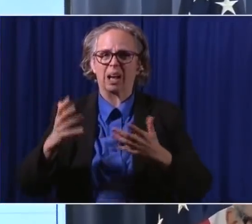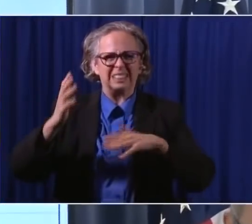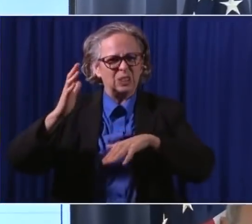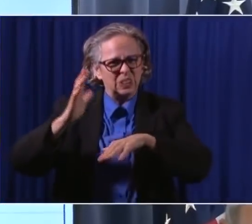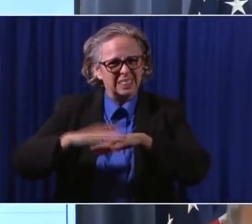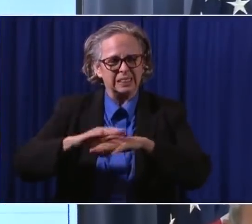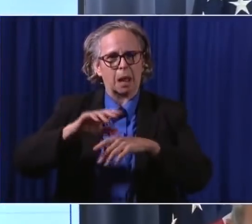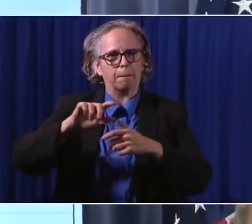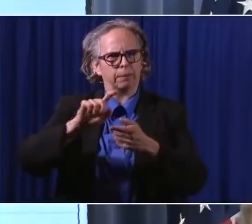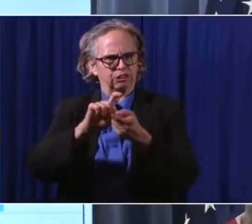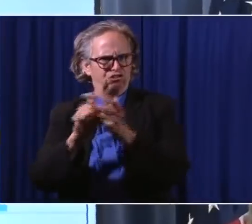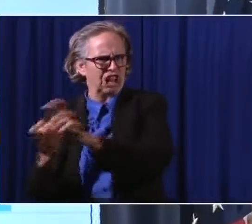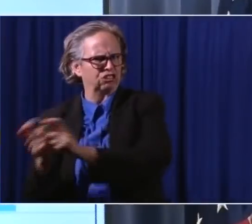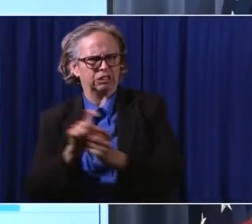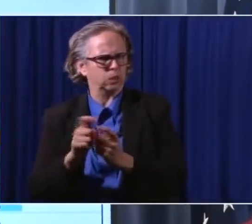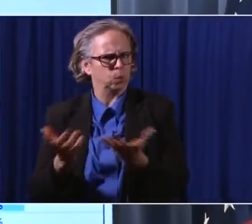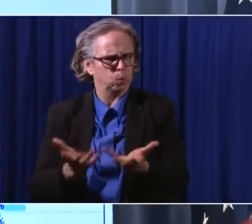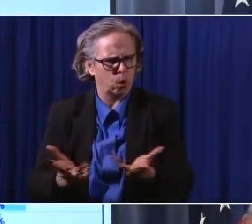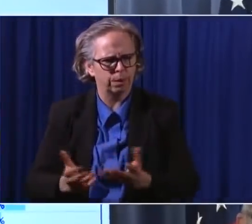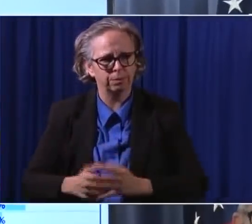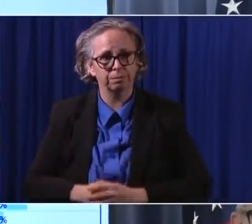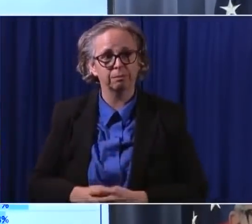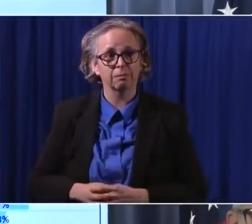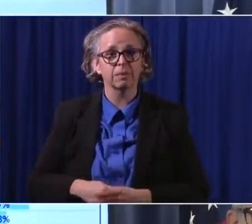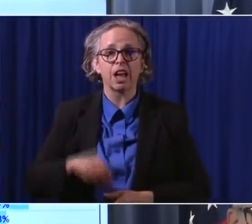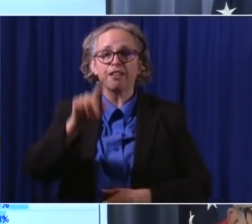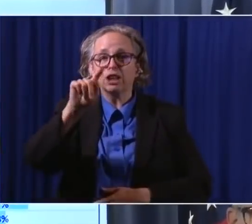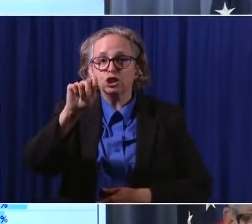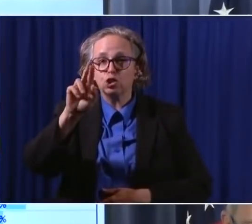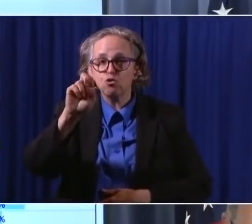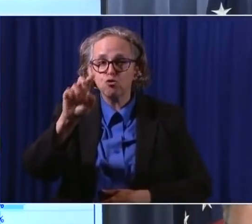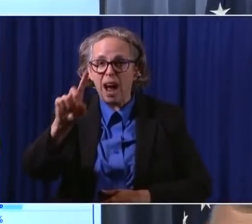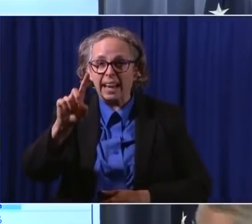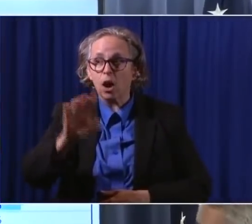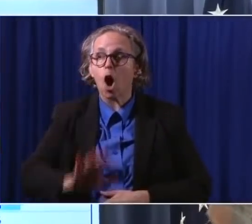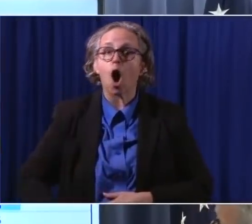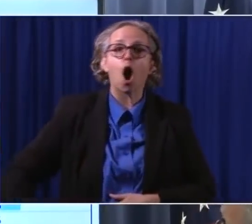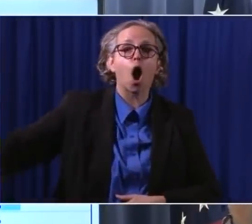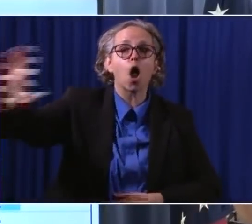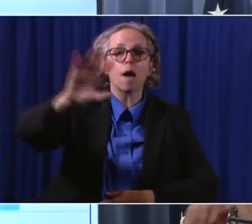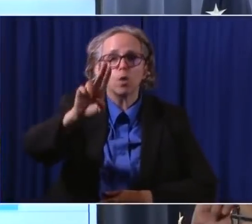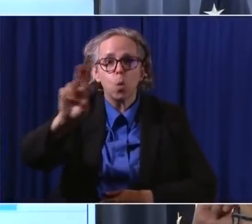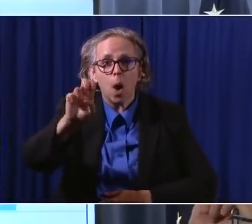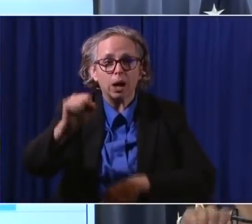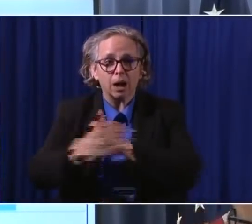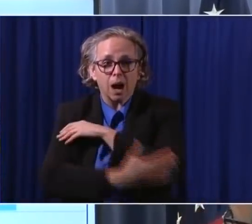WHERE THE COUNTY IS. WE WILL GET BACK TO THAT IN A MOMENT.